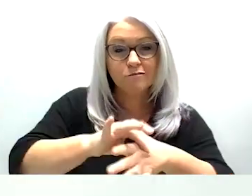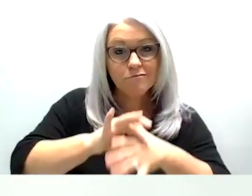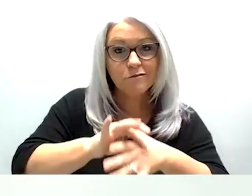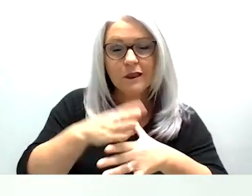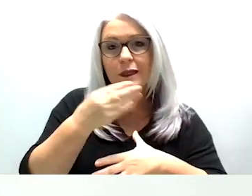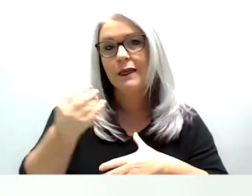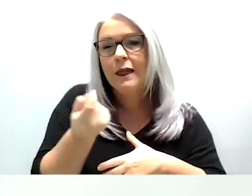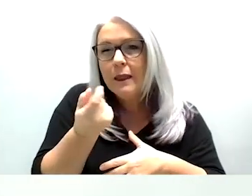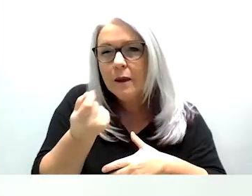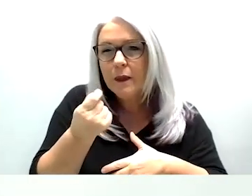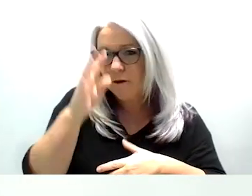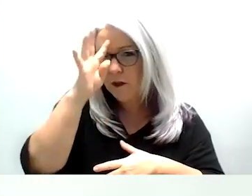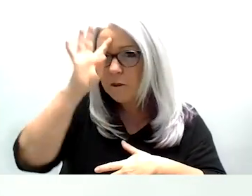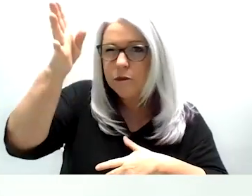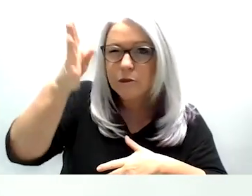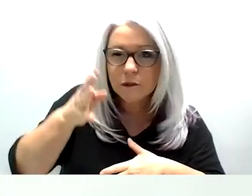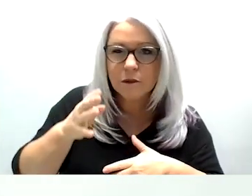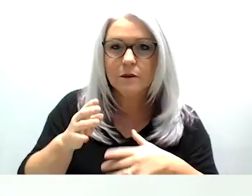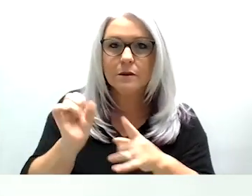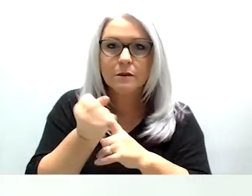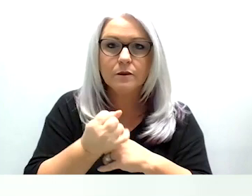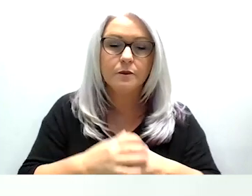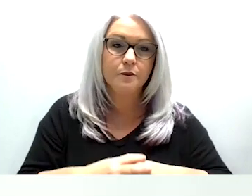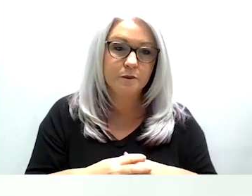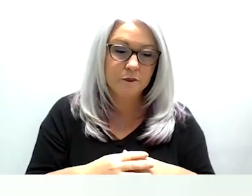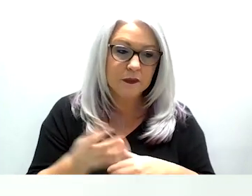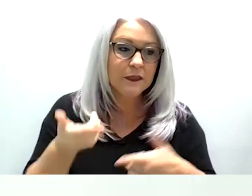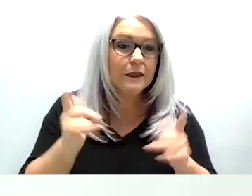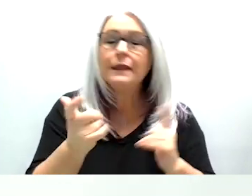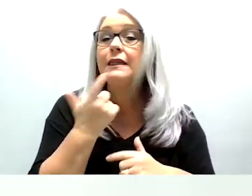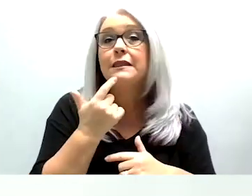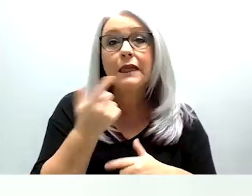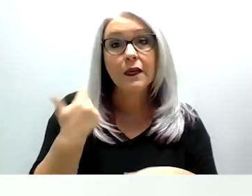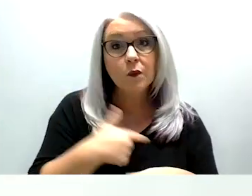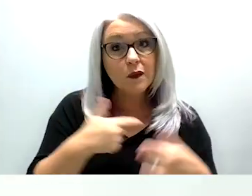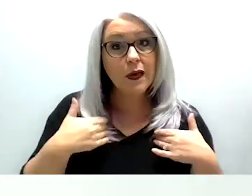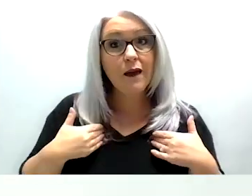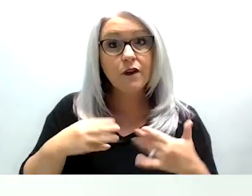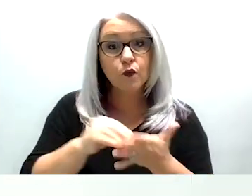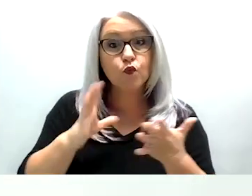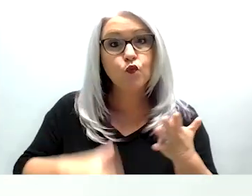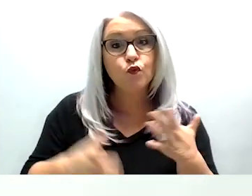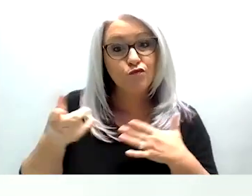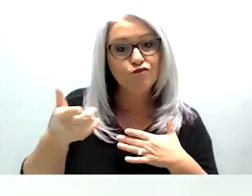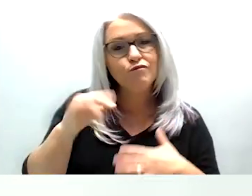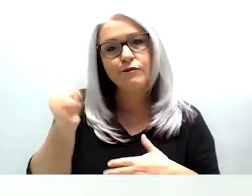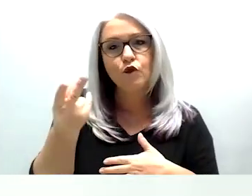little hypothetical I made up. We are going to say that there is a student named Johnny. He is a Sophomore at college and he